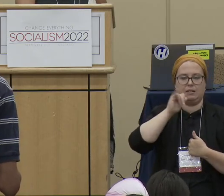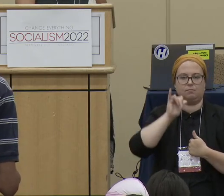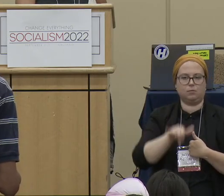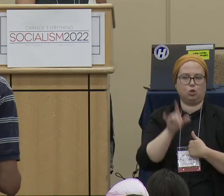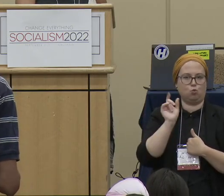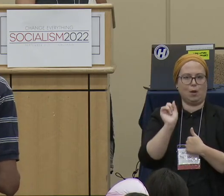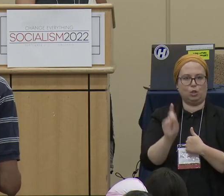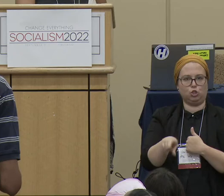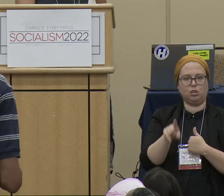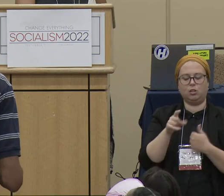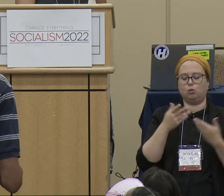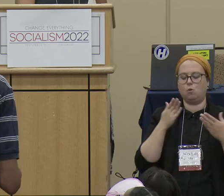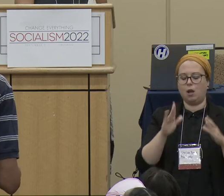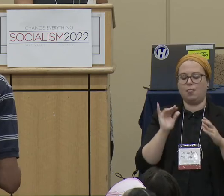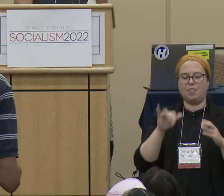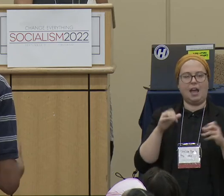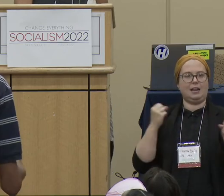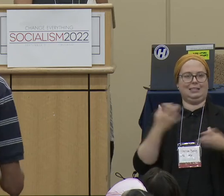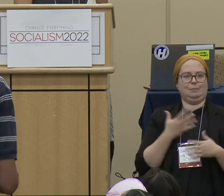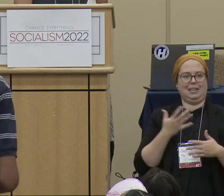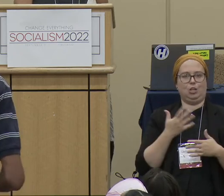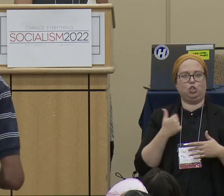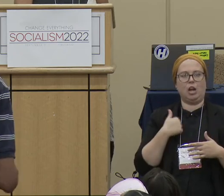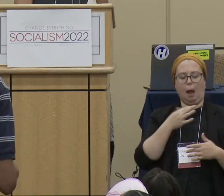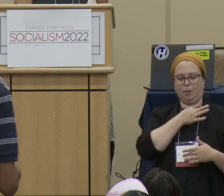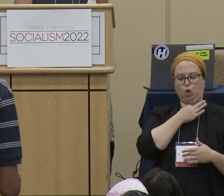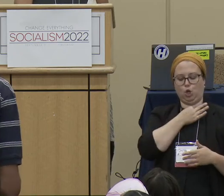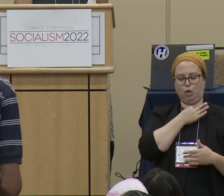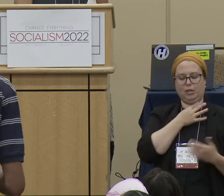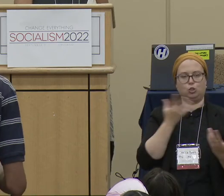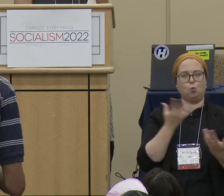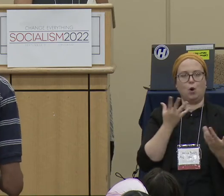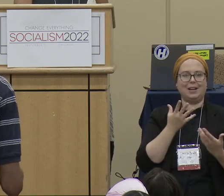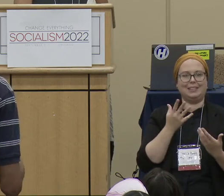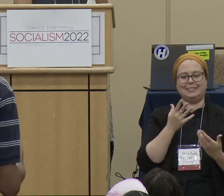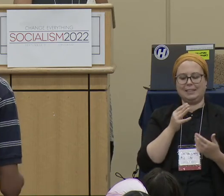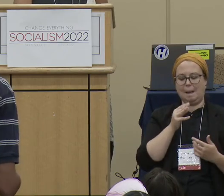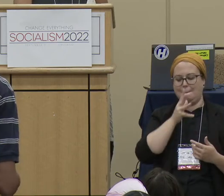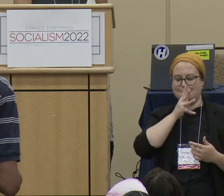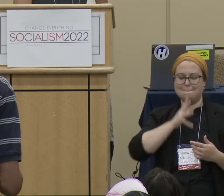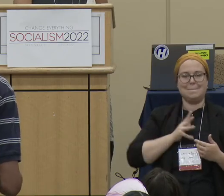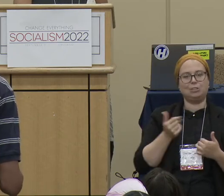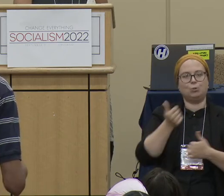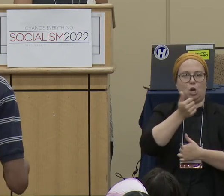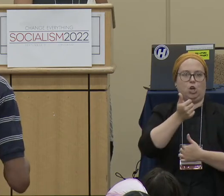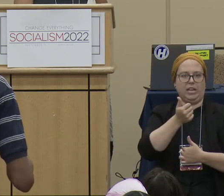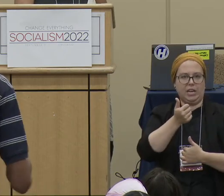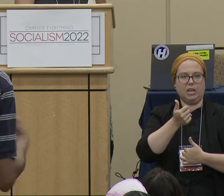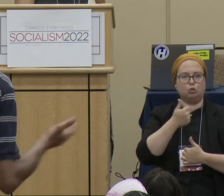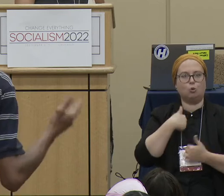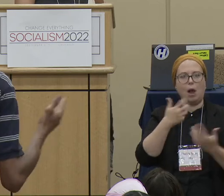my patriarchy being put up to question. Along the vein of that intimidation, I would say I'd be curious what is the